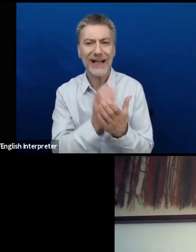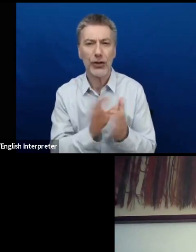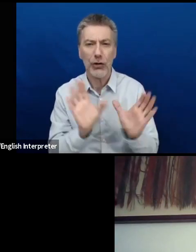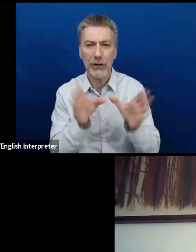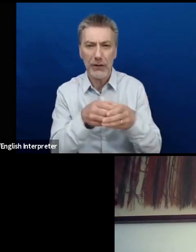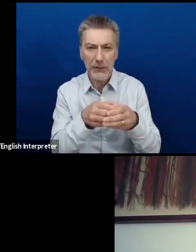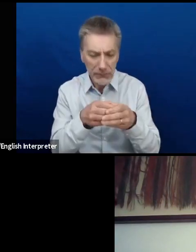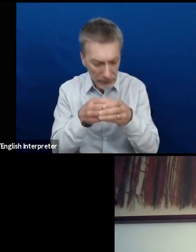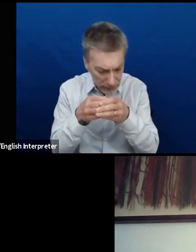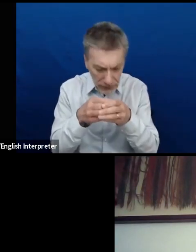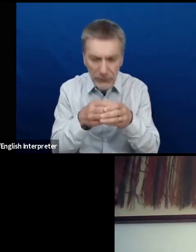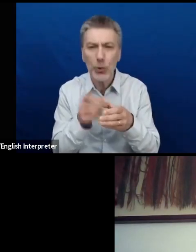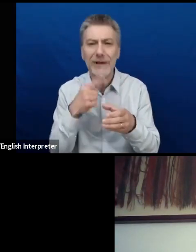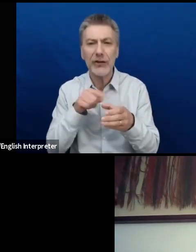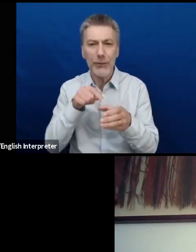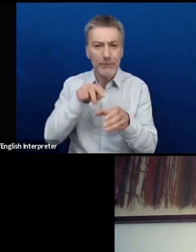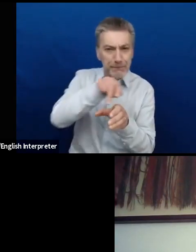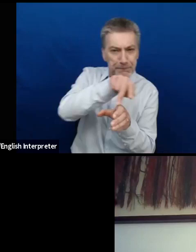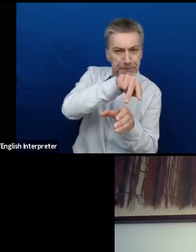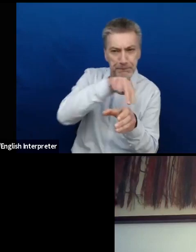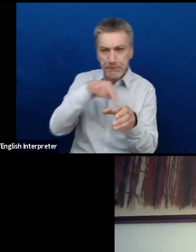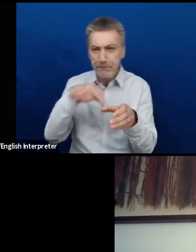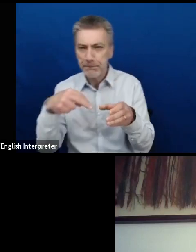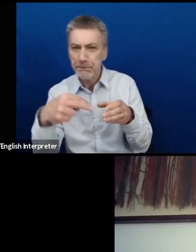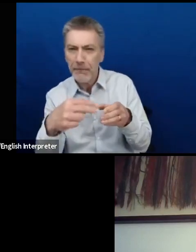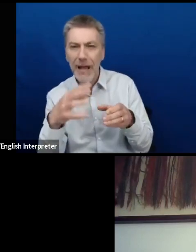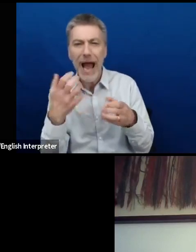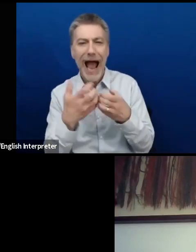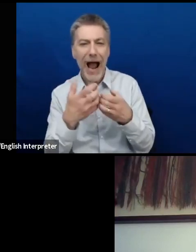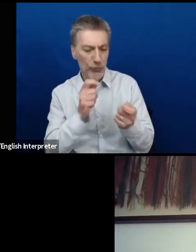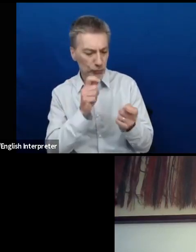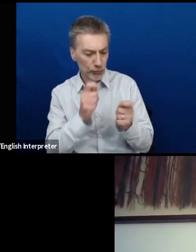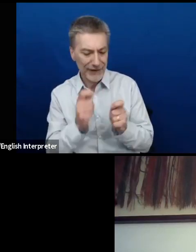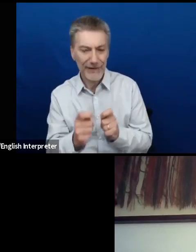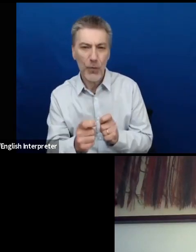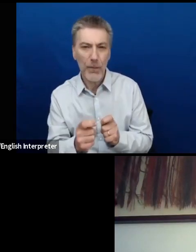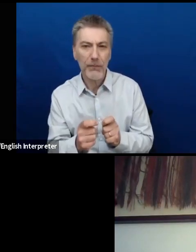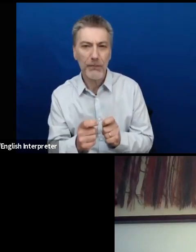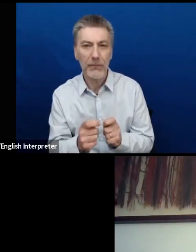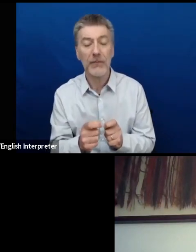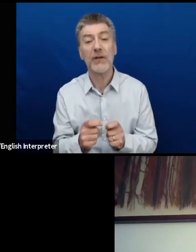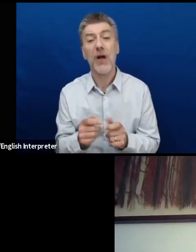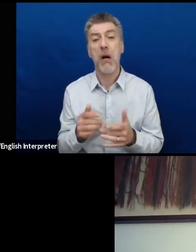as sip zens and those who don't and on to states as well as race and gender over time so